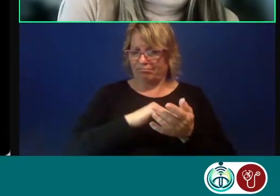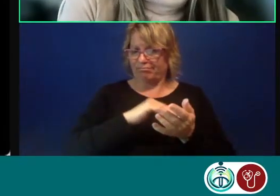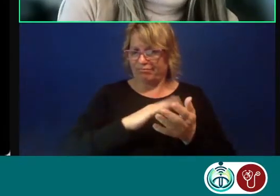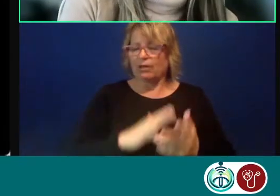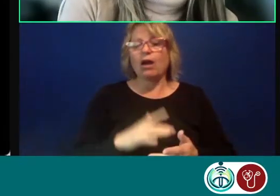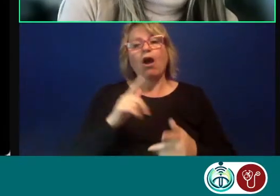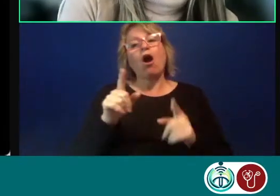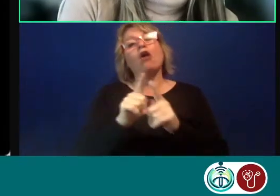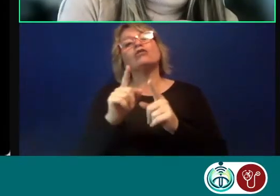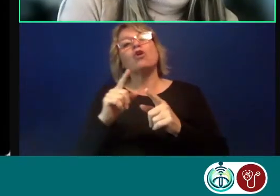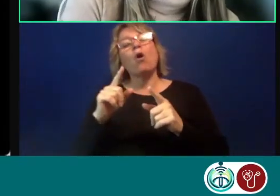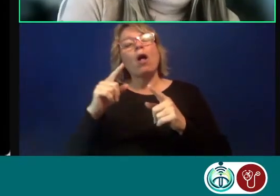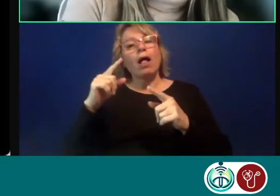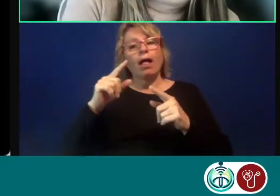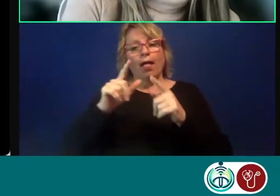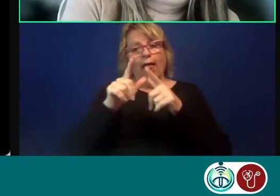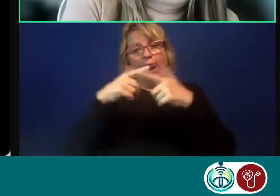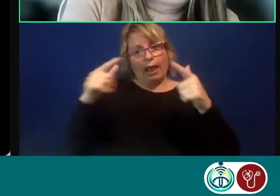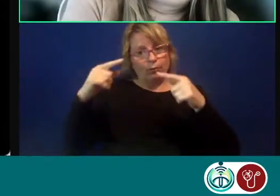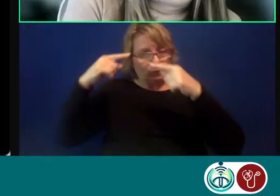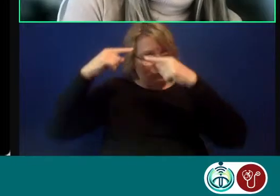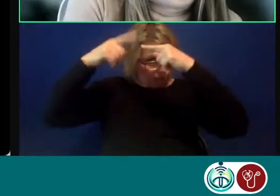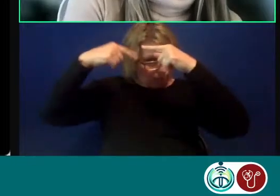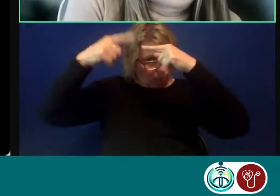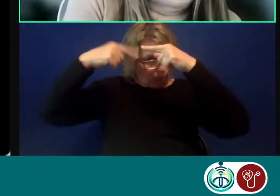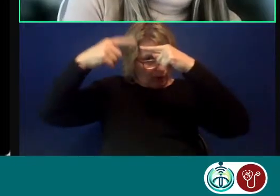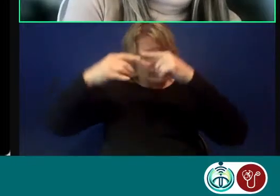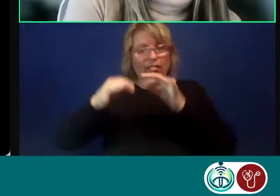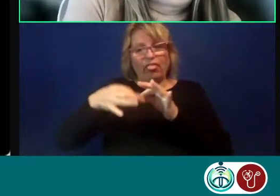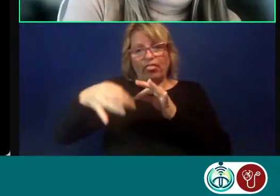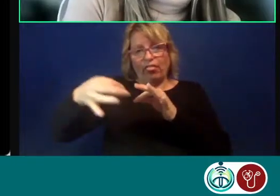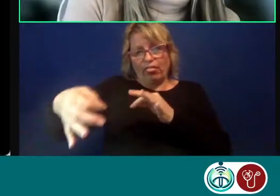processing delays and speak comprehension issues, which can create barriers,